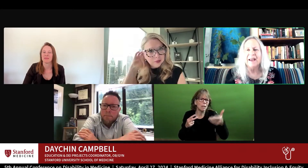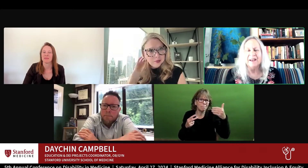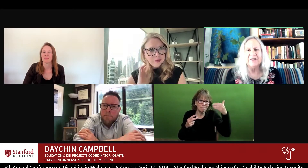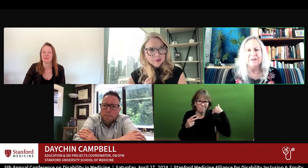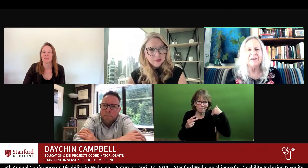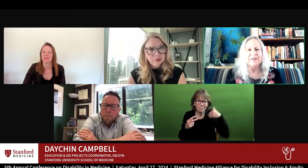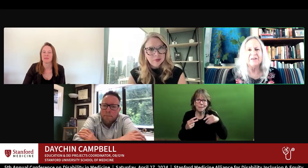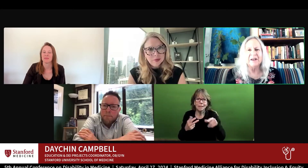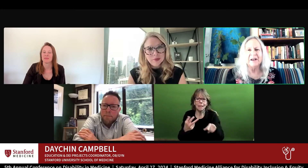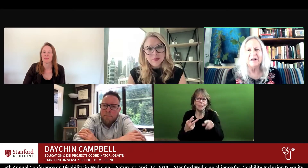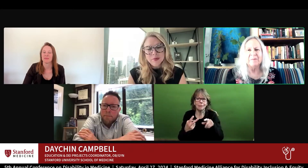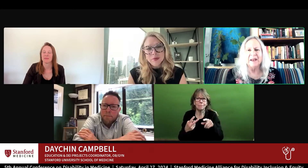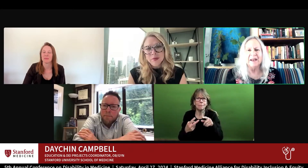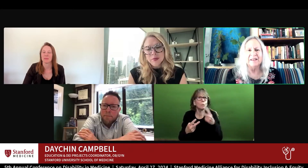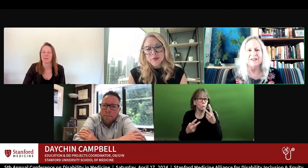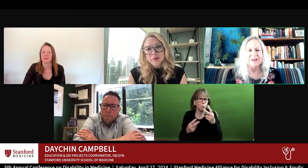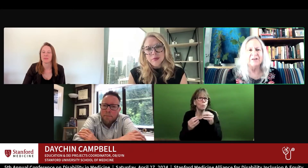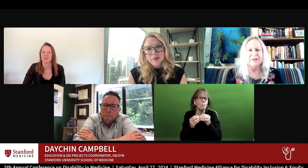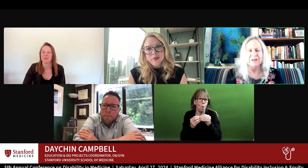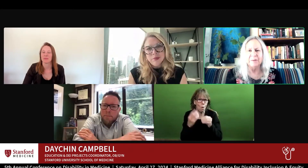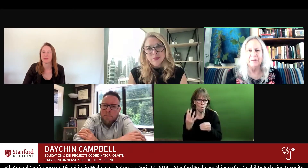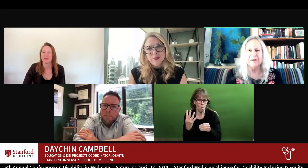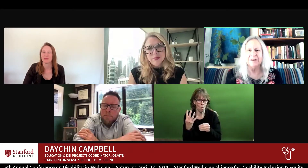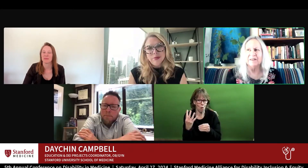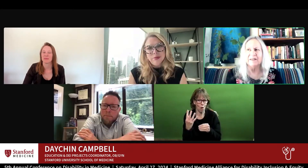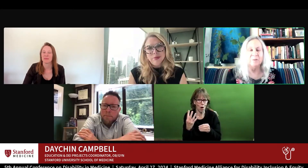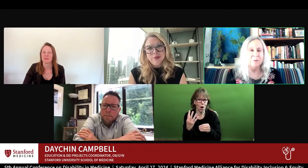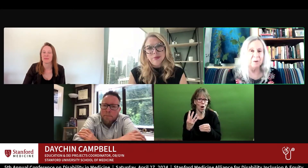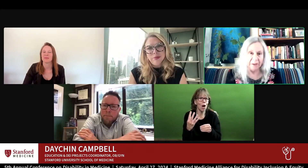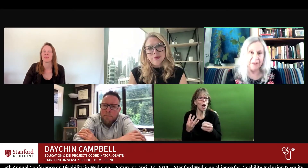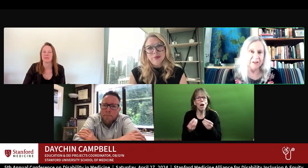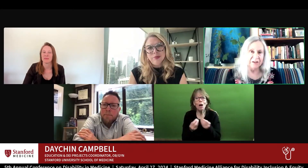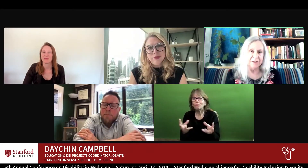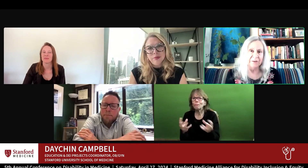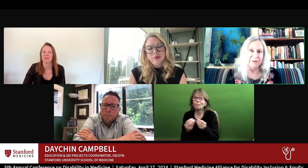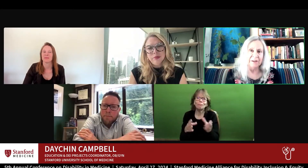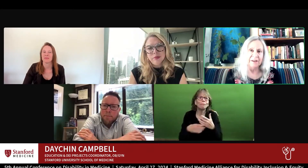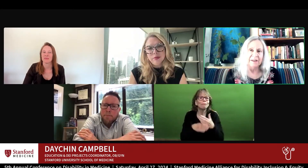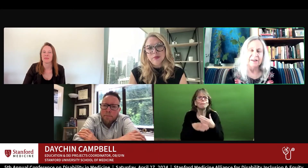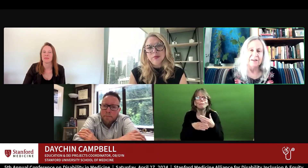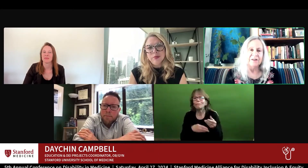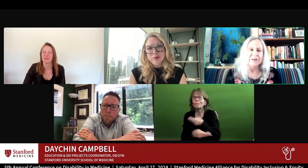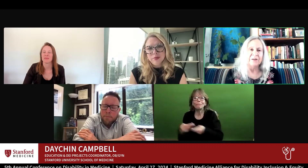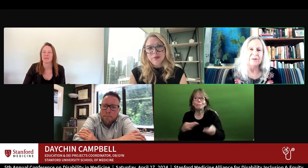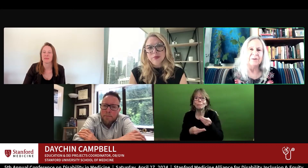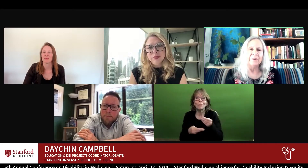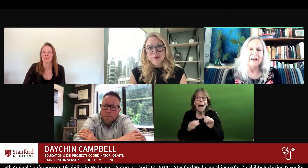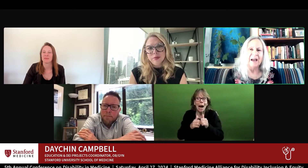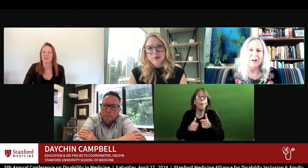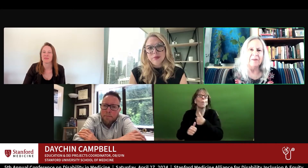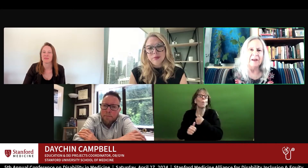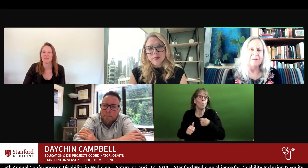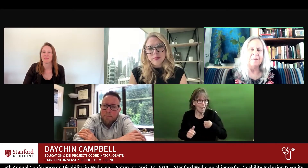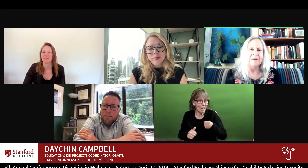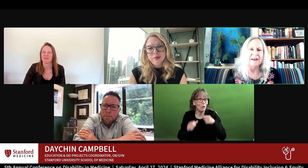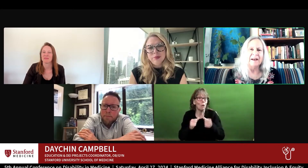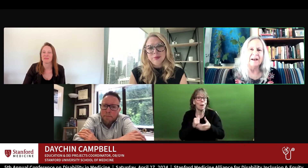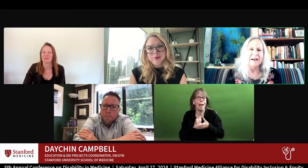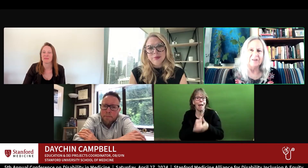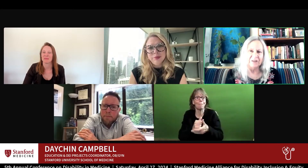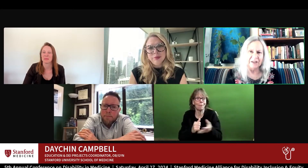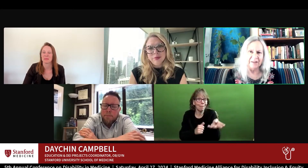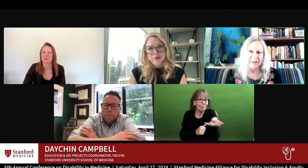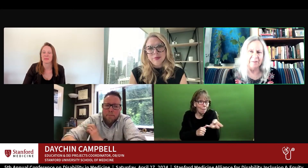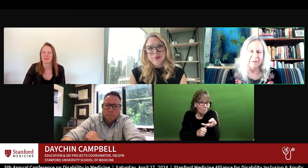and two others, come and share their experiences in what we could do to help them, understand them,